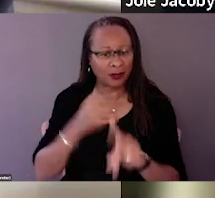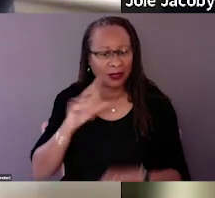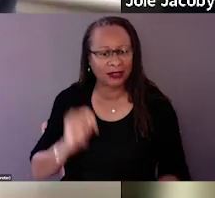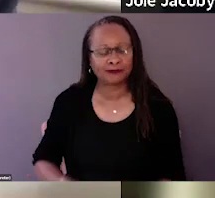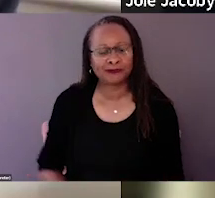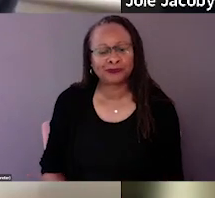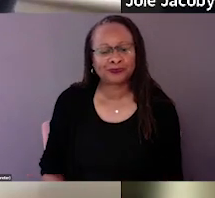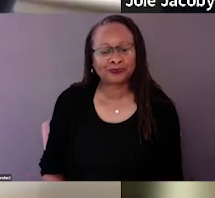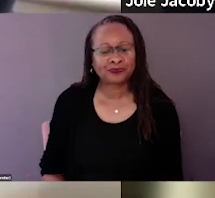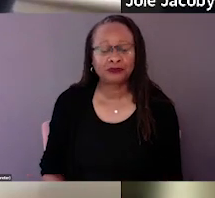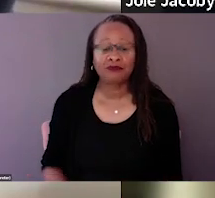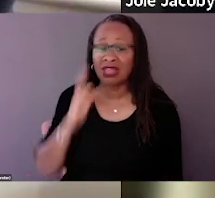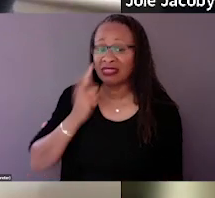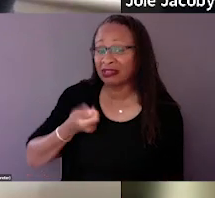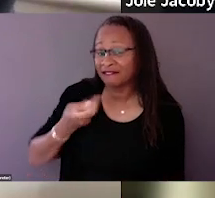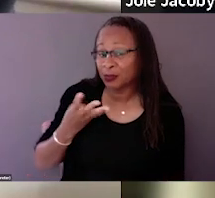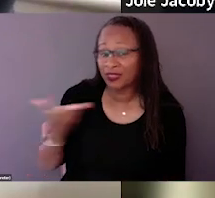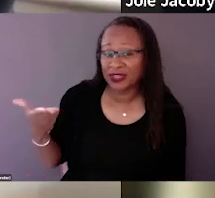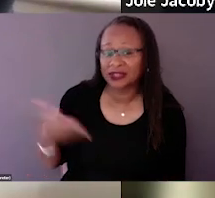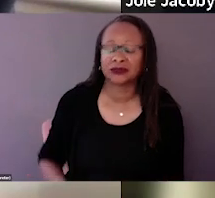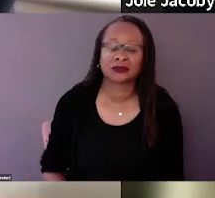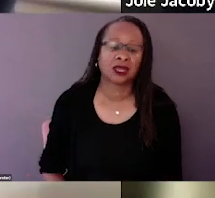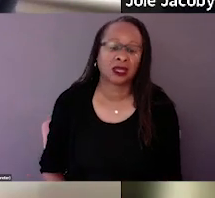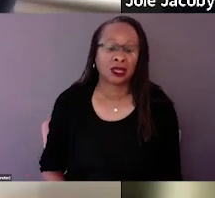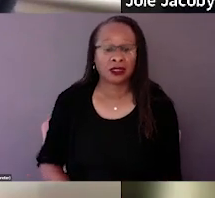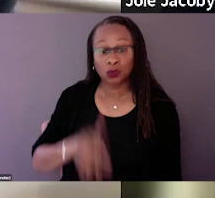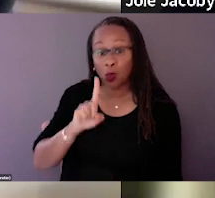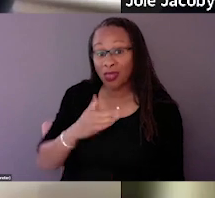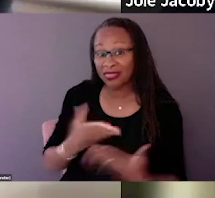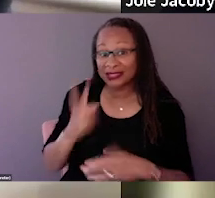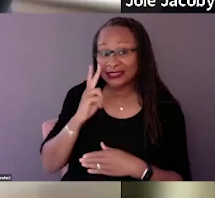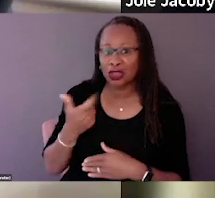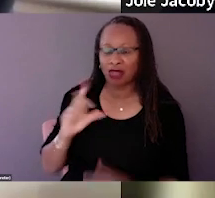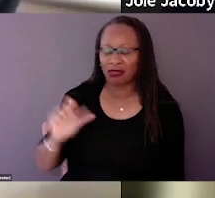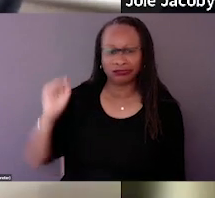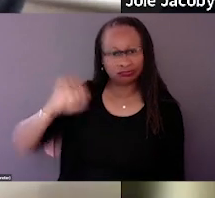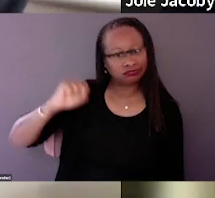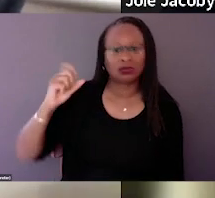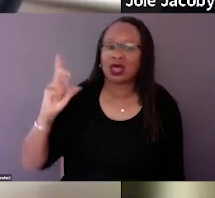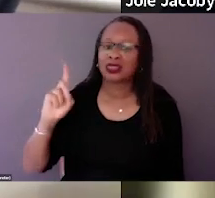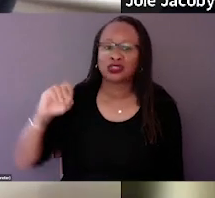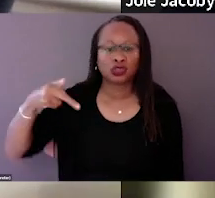I think there's a few things. I think there's one which is just seeing all the dope stuff that we created and are responsible for,